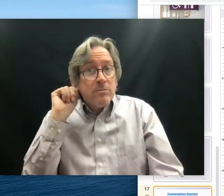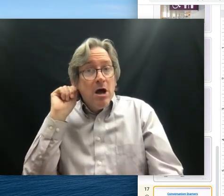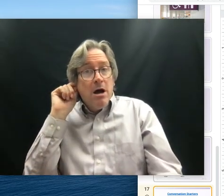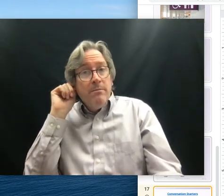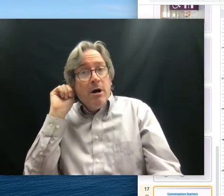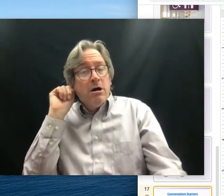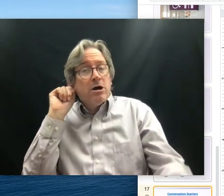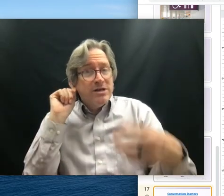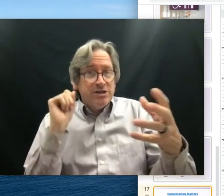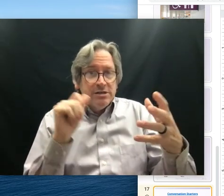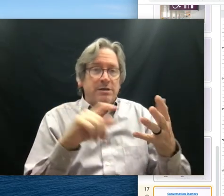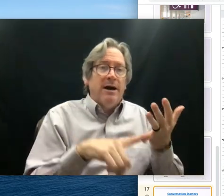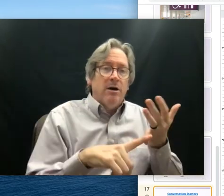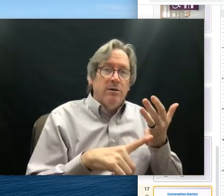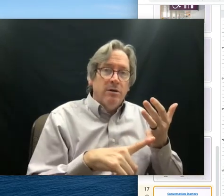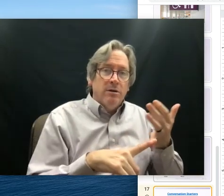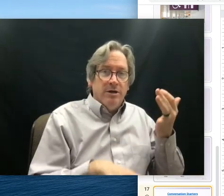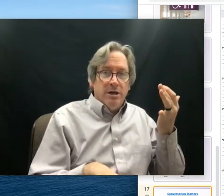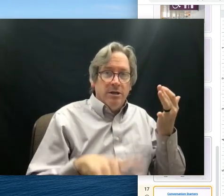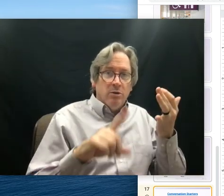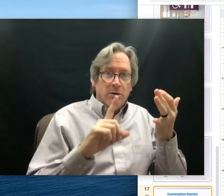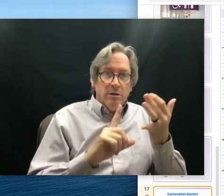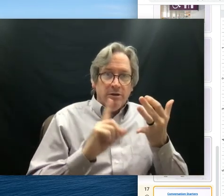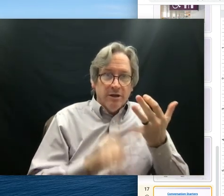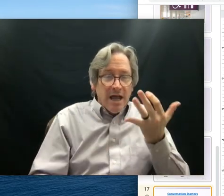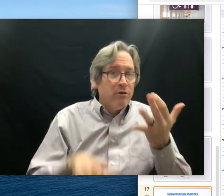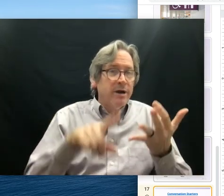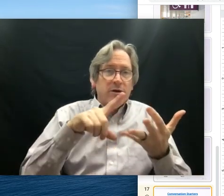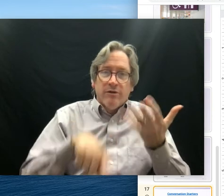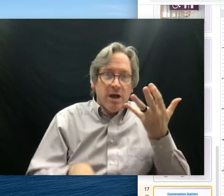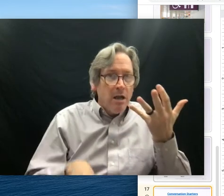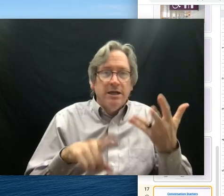um are questions about the local the library or the college